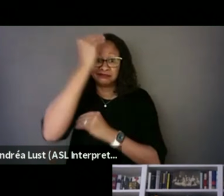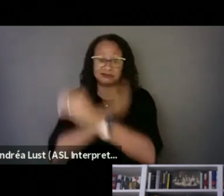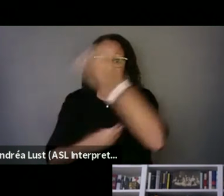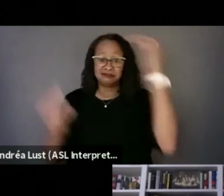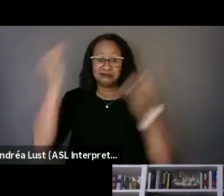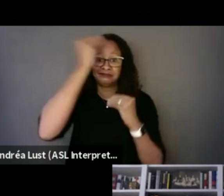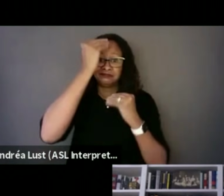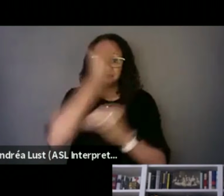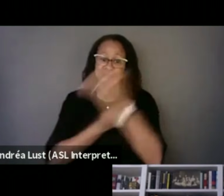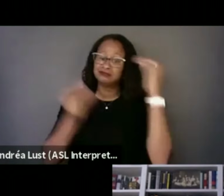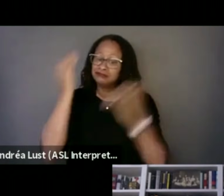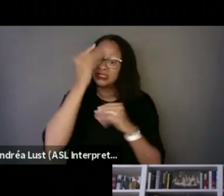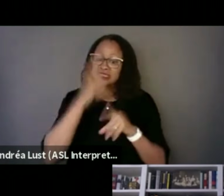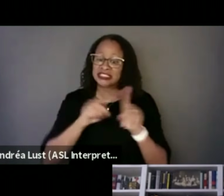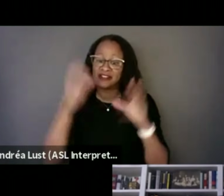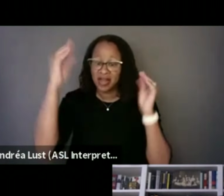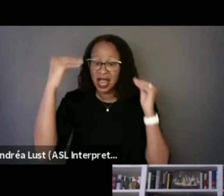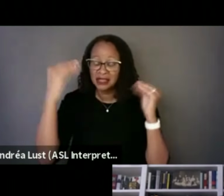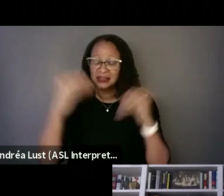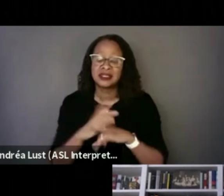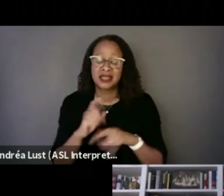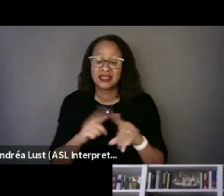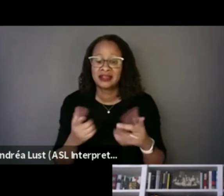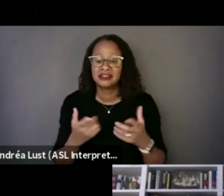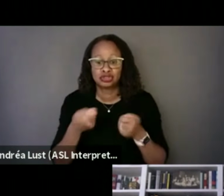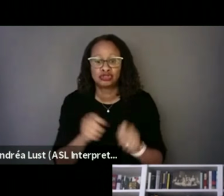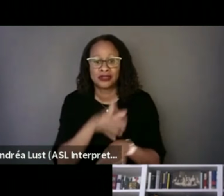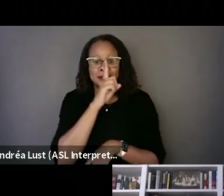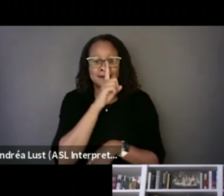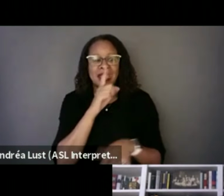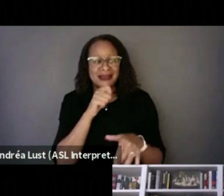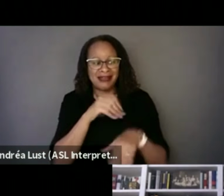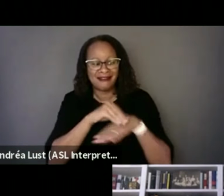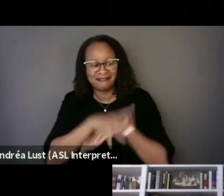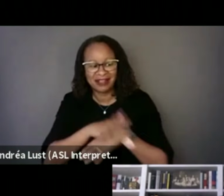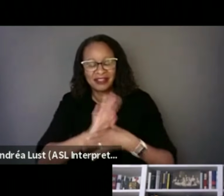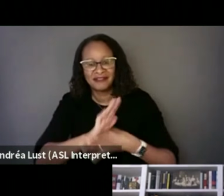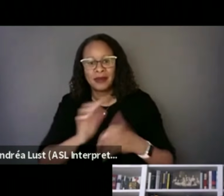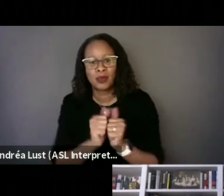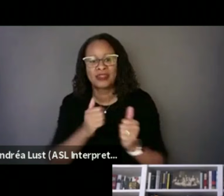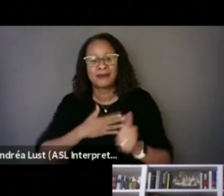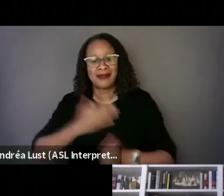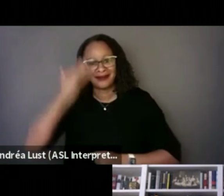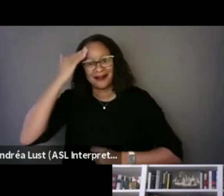and then just having this fight, you know, balanced between us, between both of them